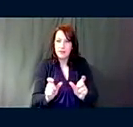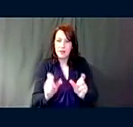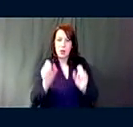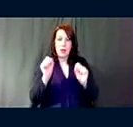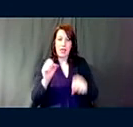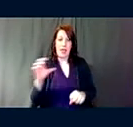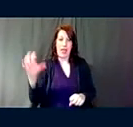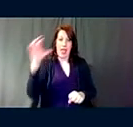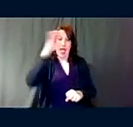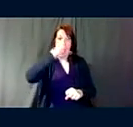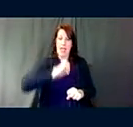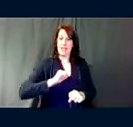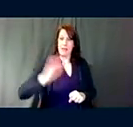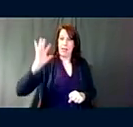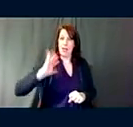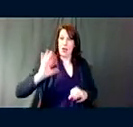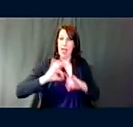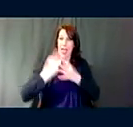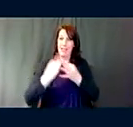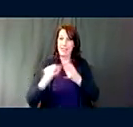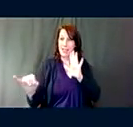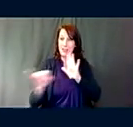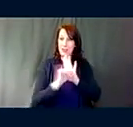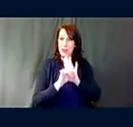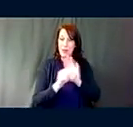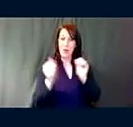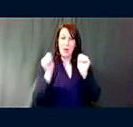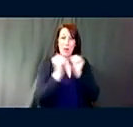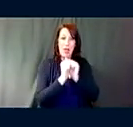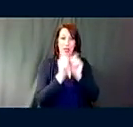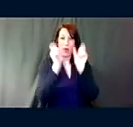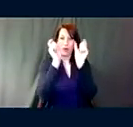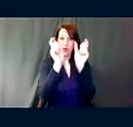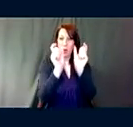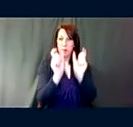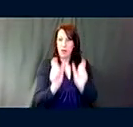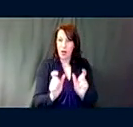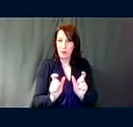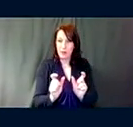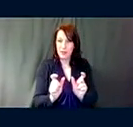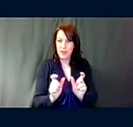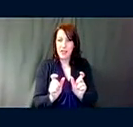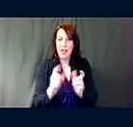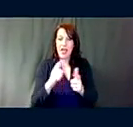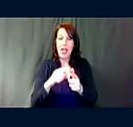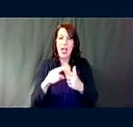ALL THESE CHROMOSOMES WE CAN ESTIMATE ANCESTRY ALONG CHROMOSOMES, AND THEN LEVERAGE